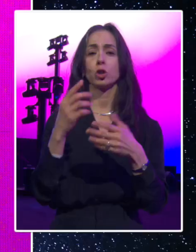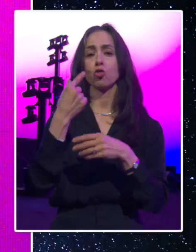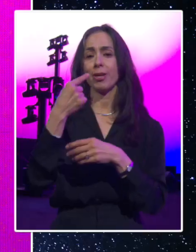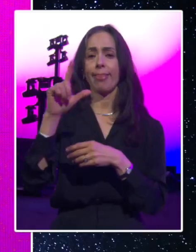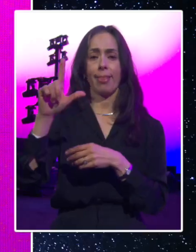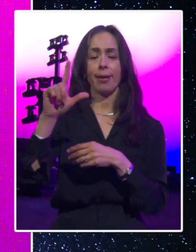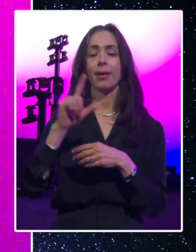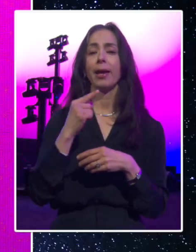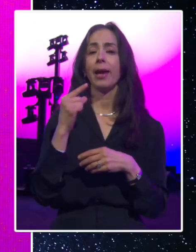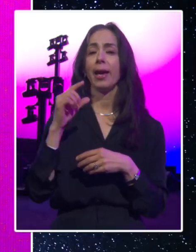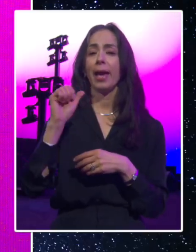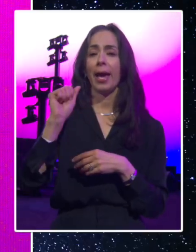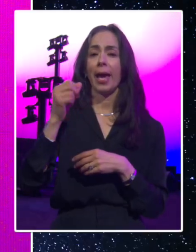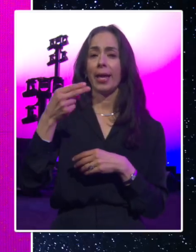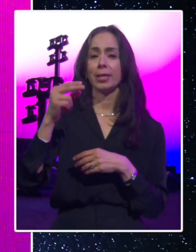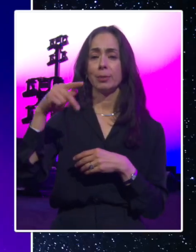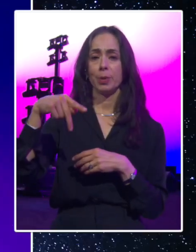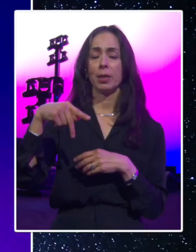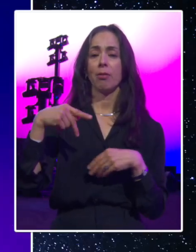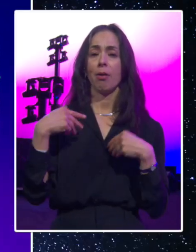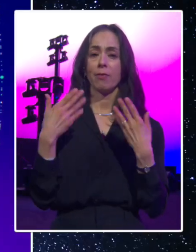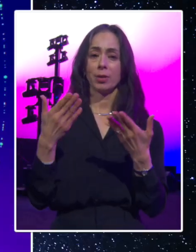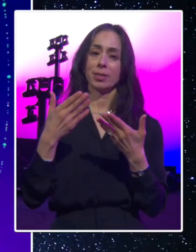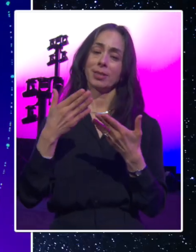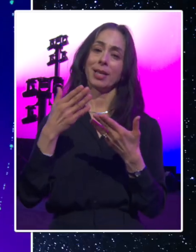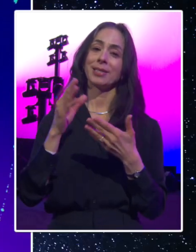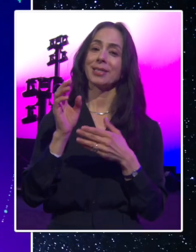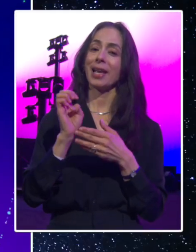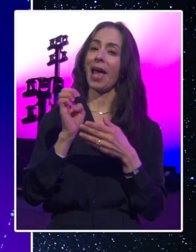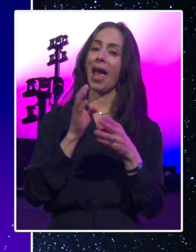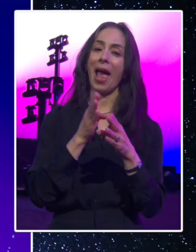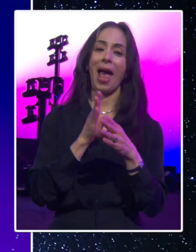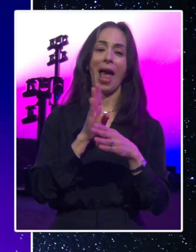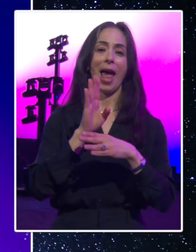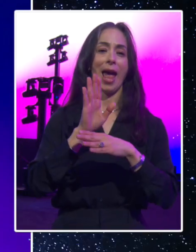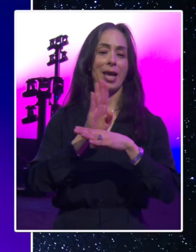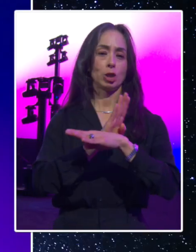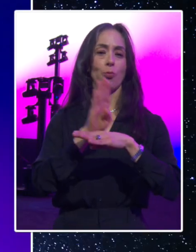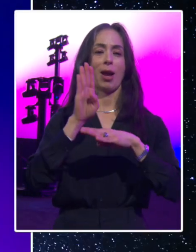Available through GreenLake, HPE Cloud Ops Software Suite is enterprise ready